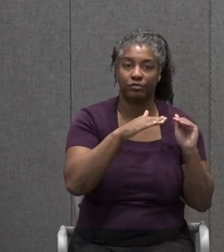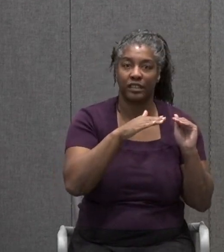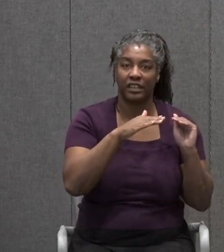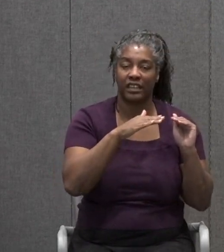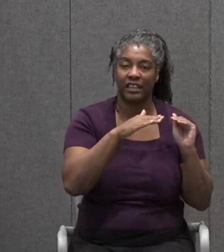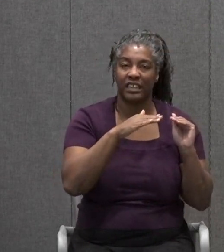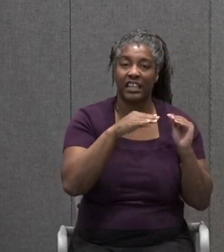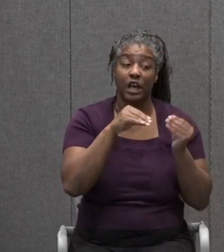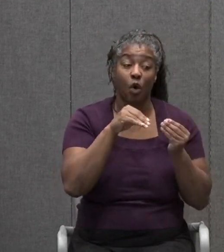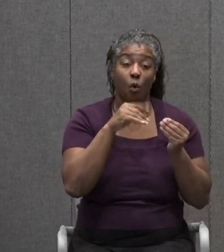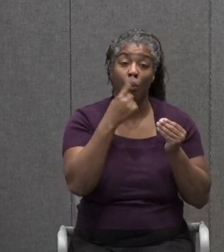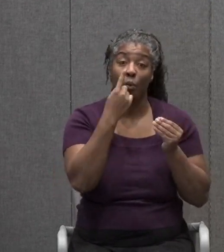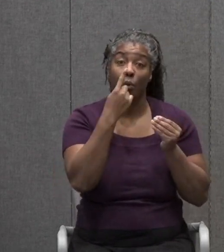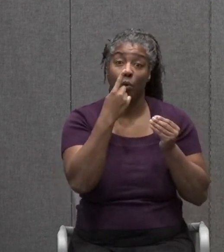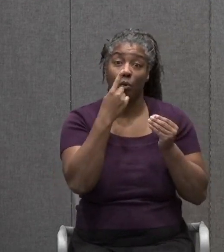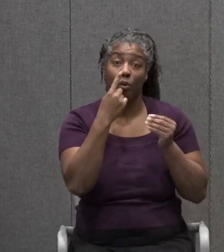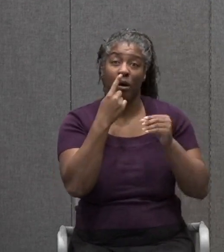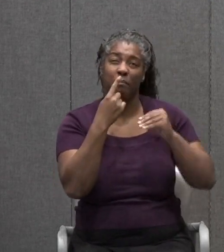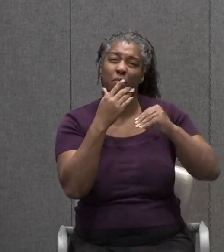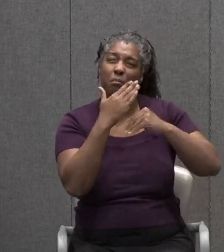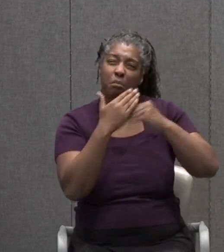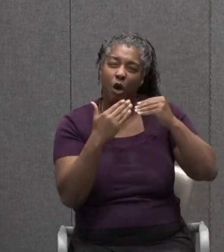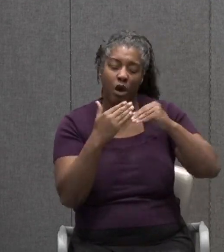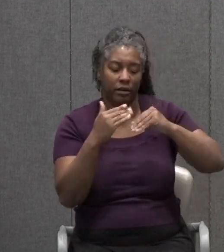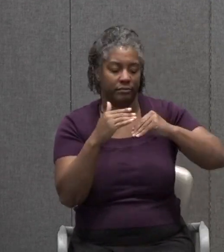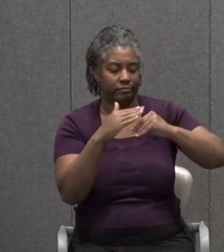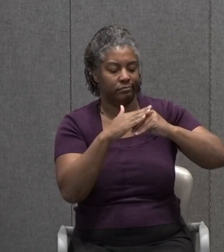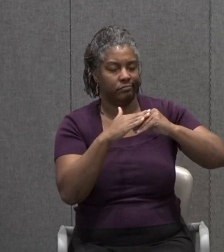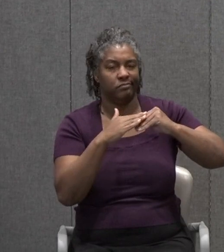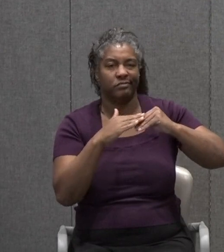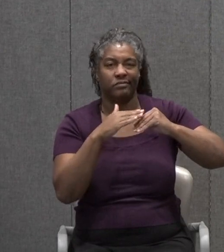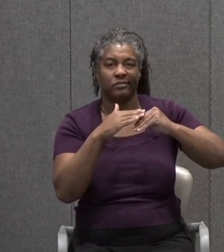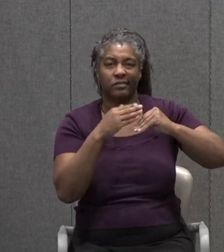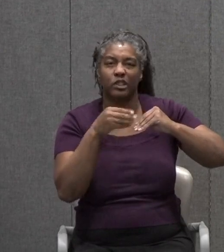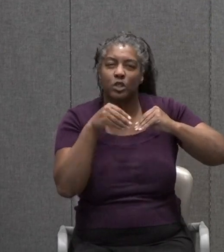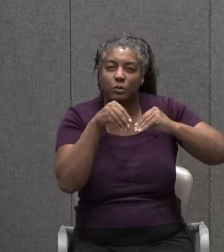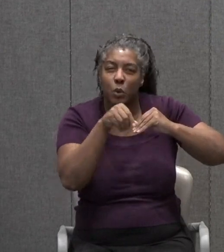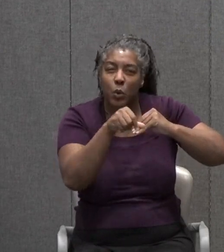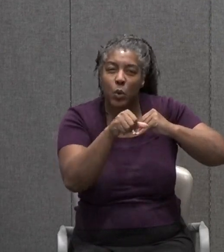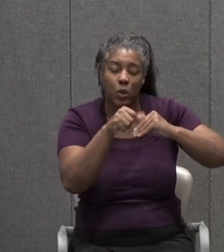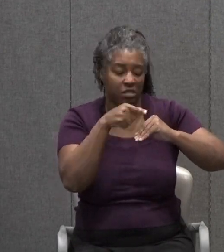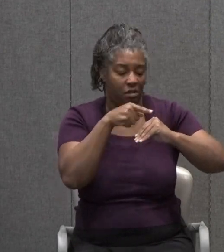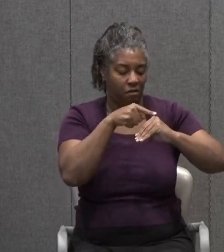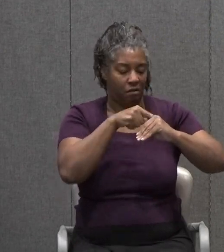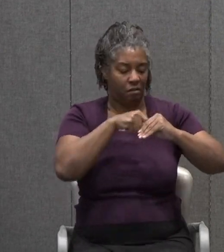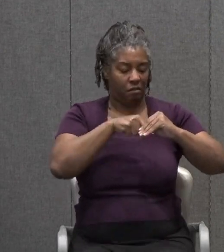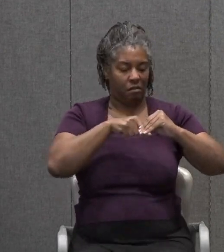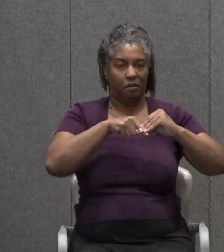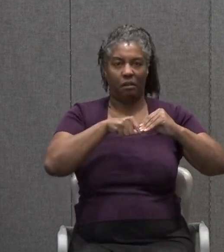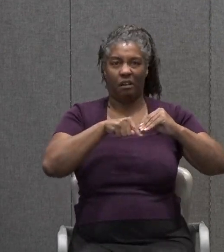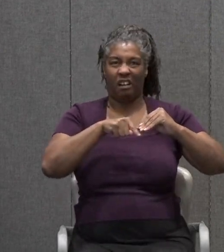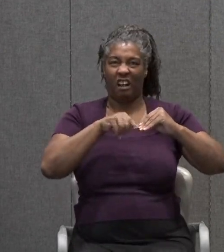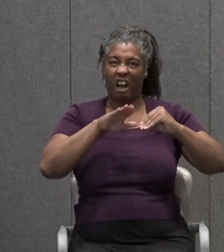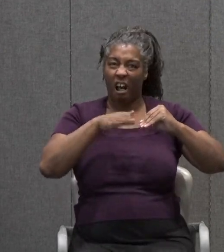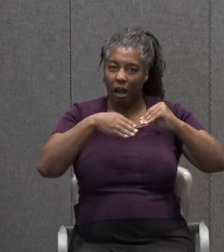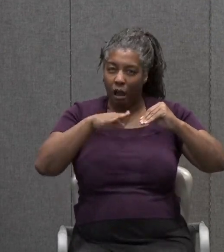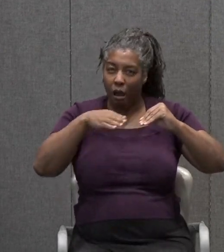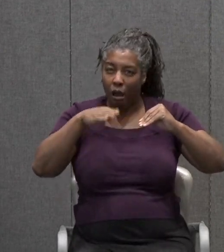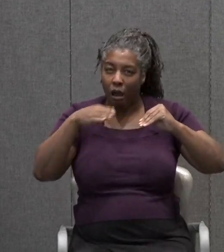Like it feels like that fleshy part of the orange. What does yours feel like in your mouth? What's the texture like?